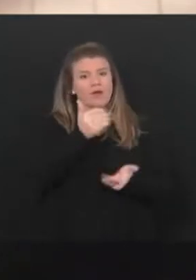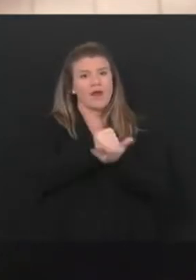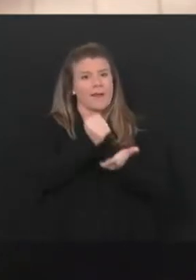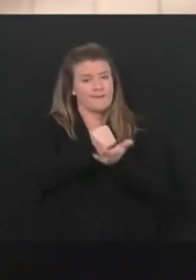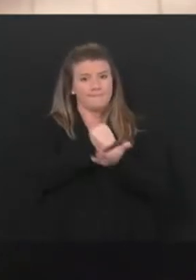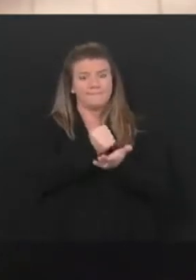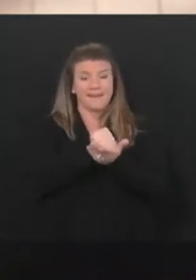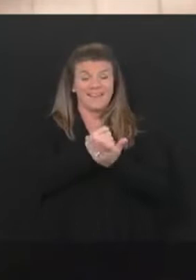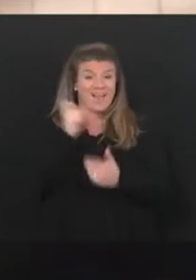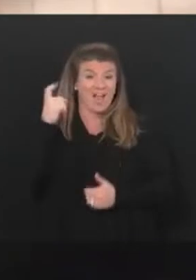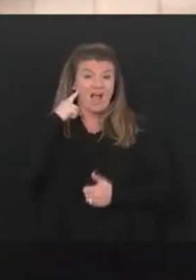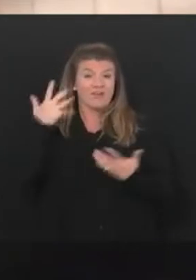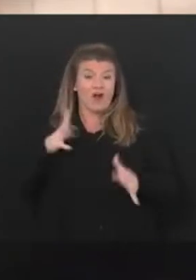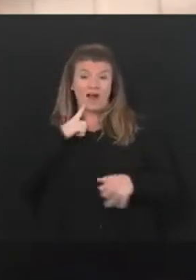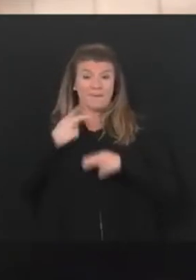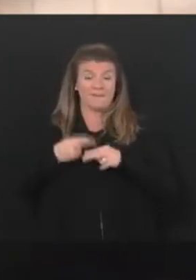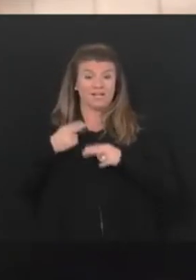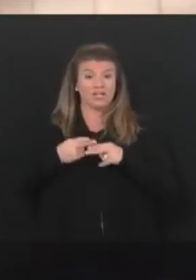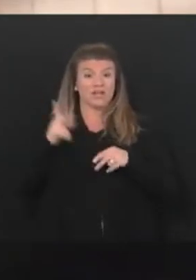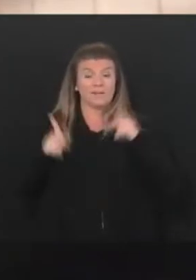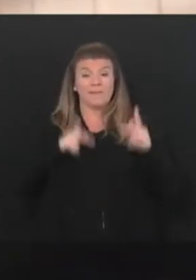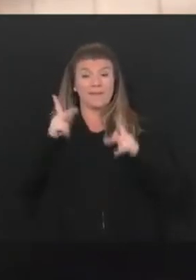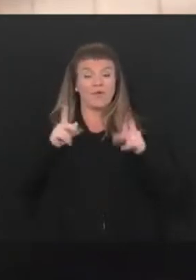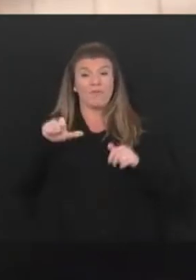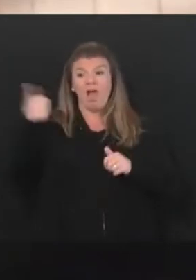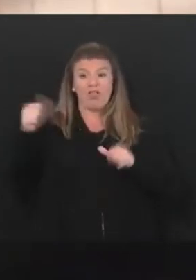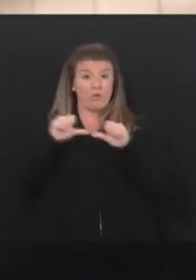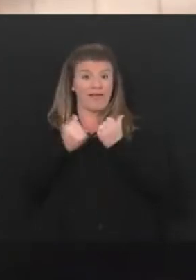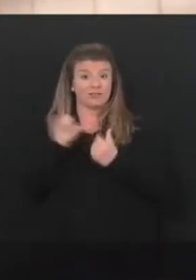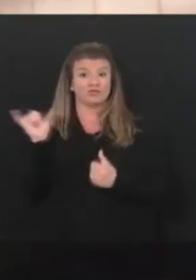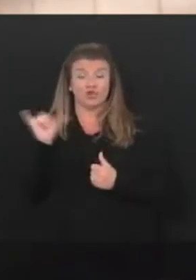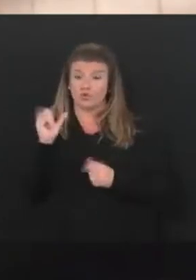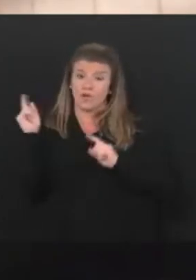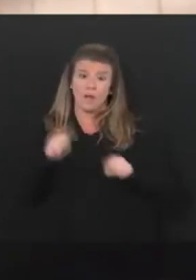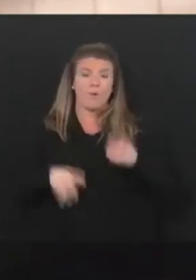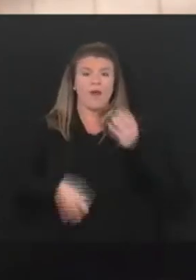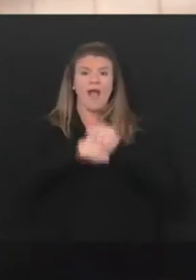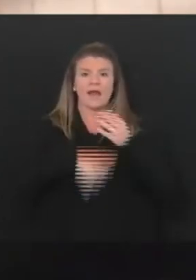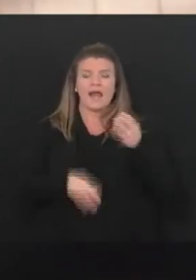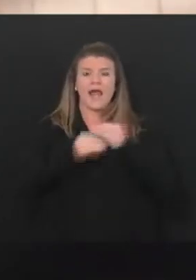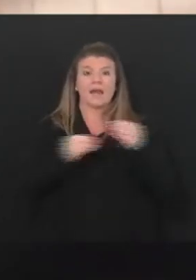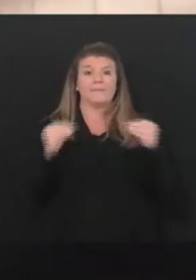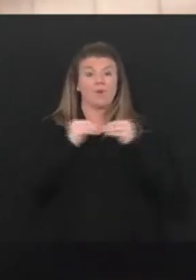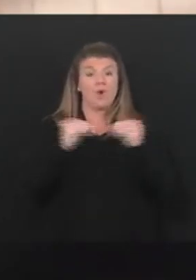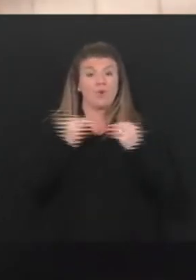WORKFORCE WEST VIRGINIA TEAM TO HELP BRING ADDITIONAL CAPACITY THERE. AS HE MENTIONED, ADDITIONAL